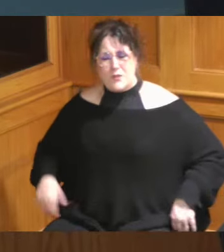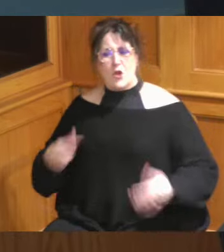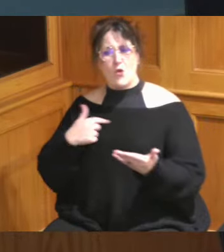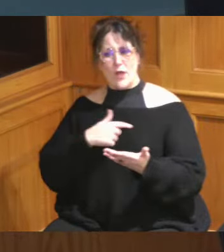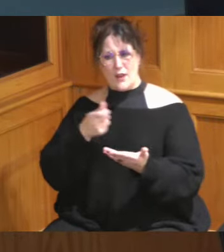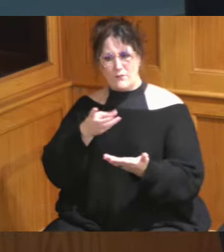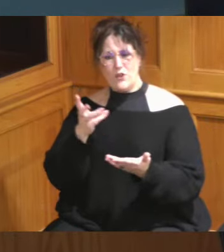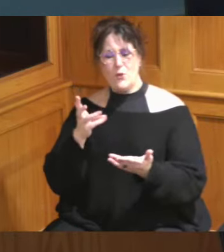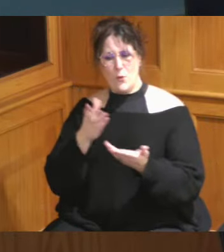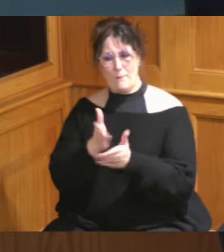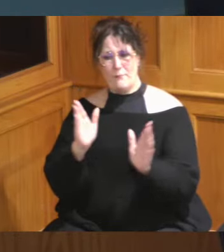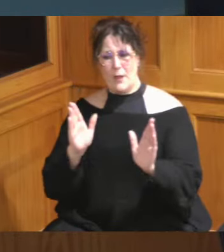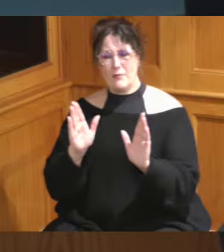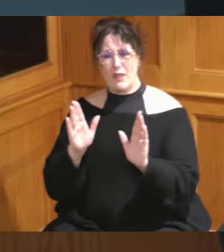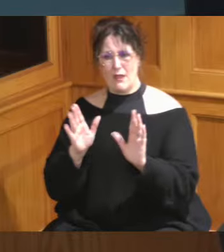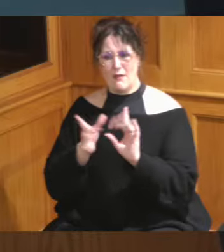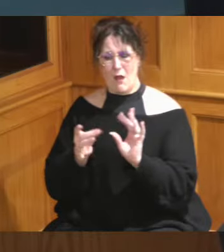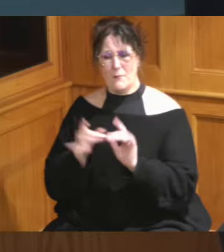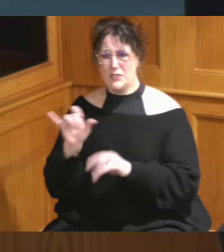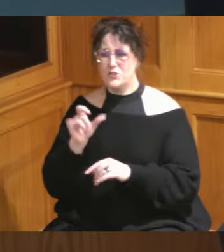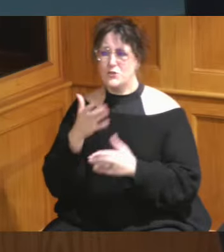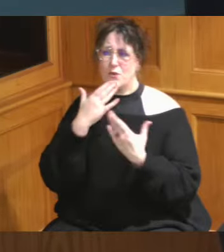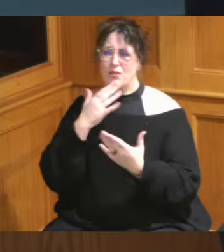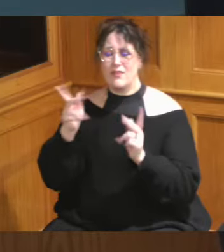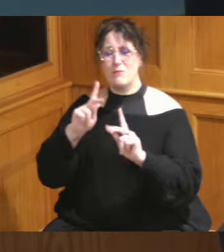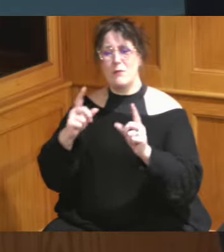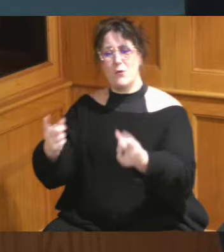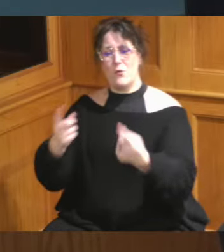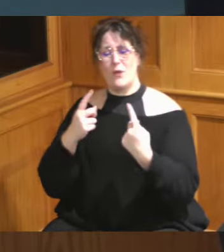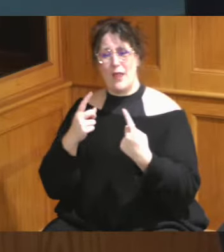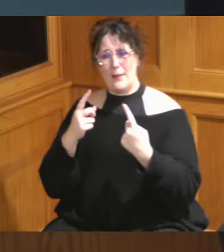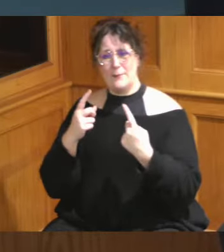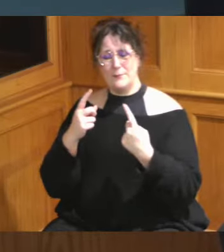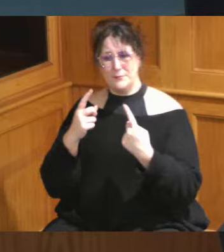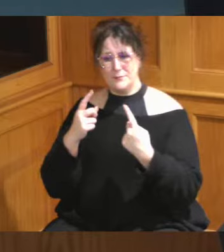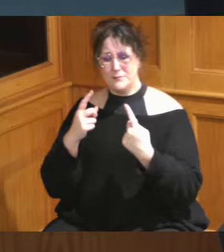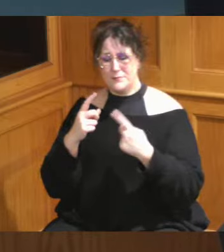thanks to those who came out and testified at those hearings. I think this budget reflects a